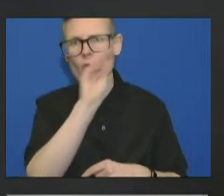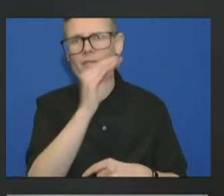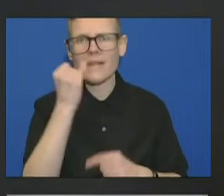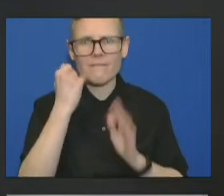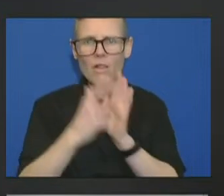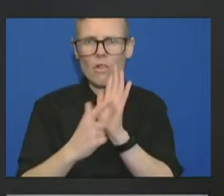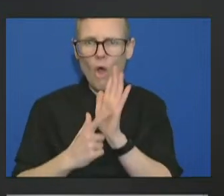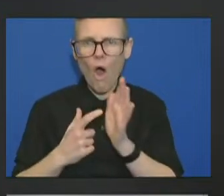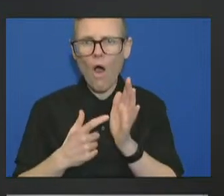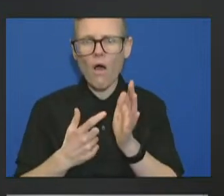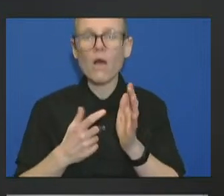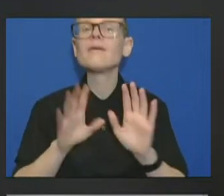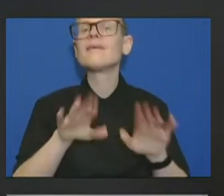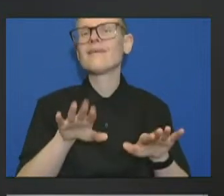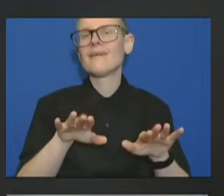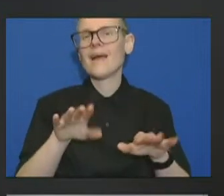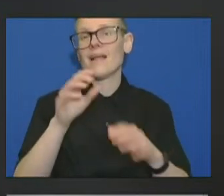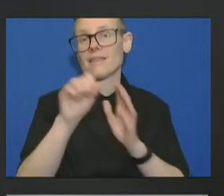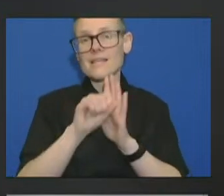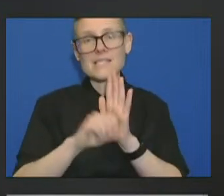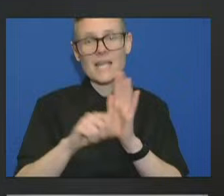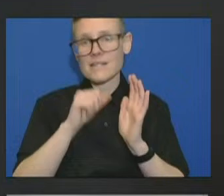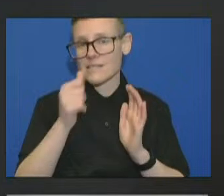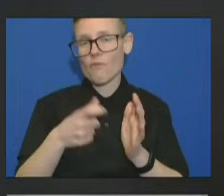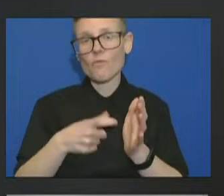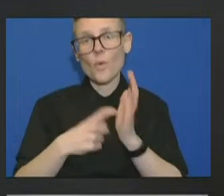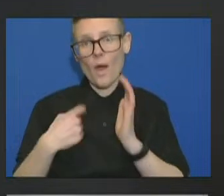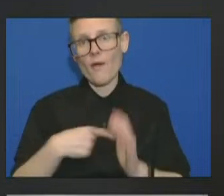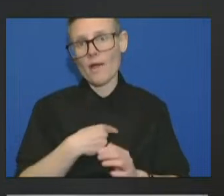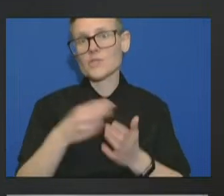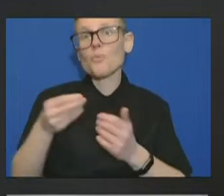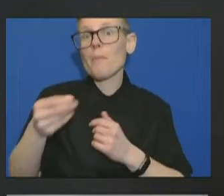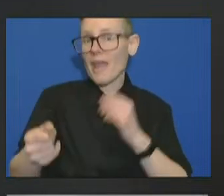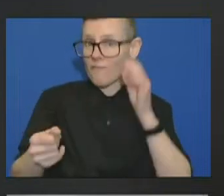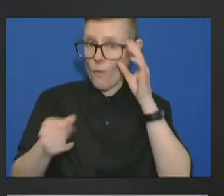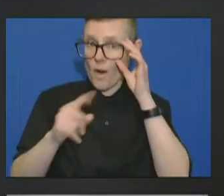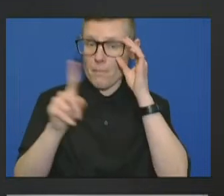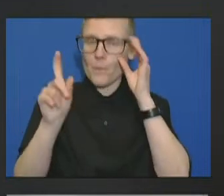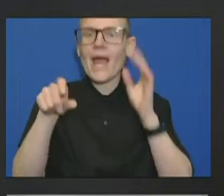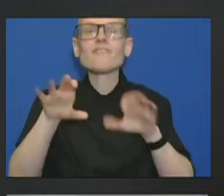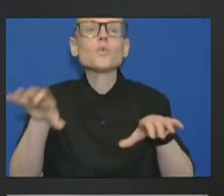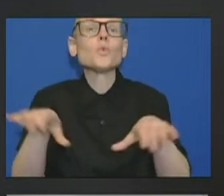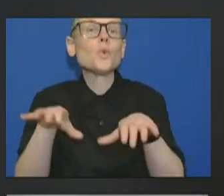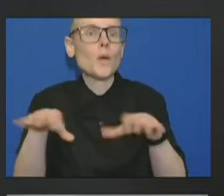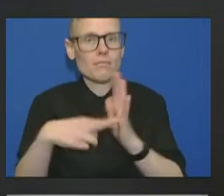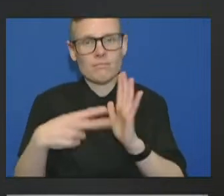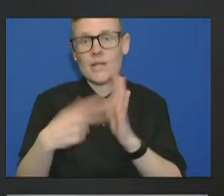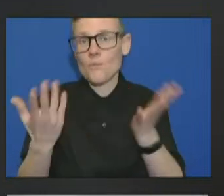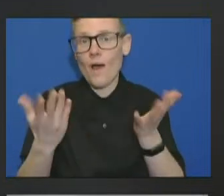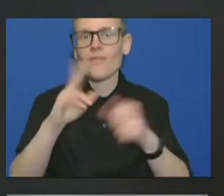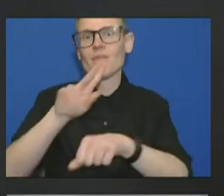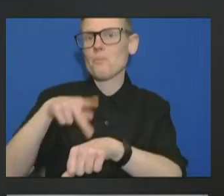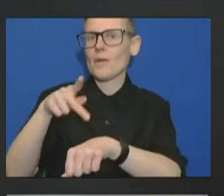expense versus a discretionary expense? Well, that state law doesn't compel us to pay for it.